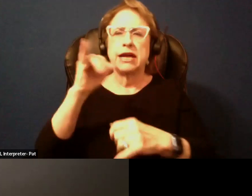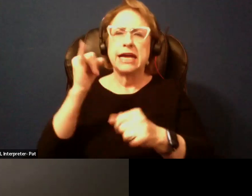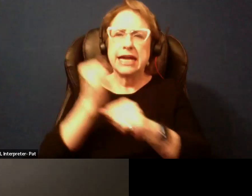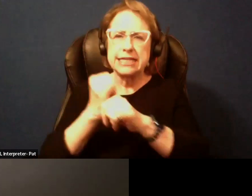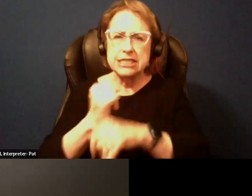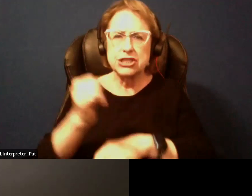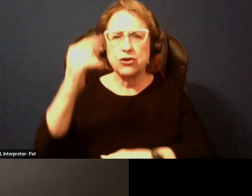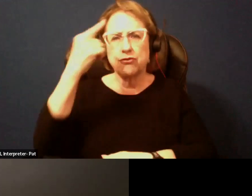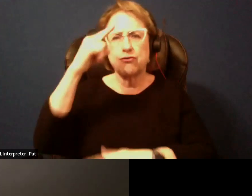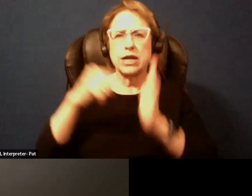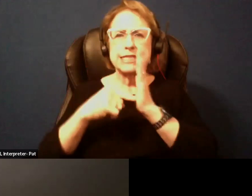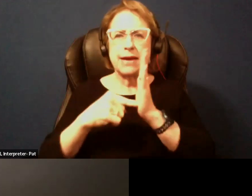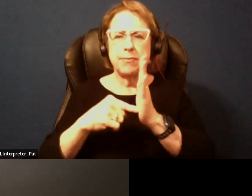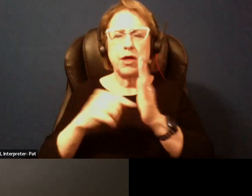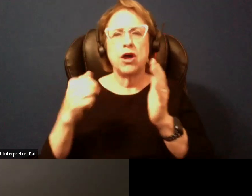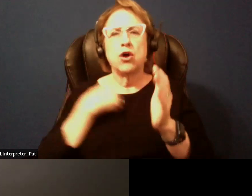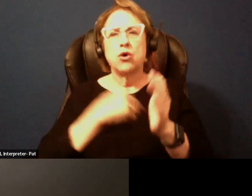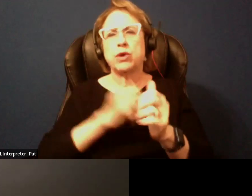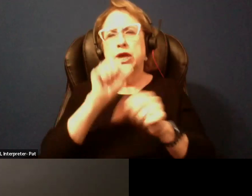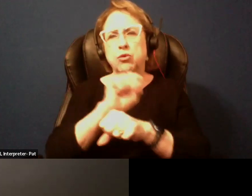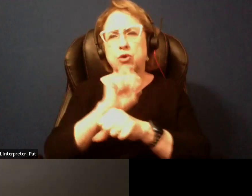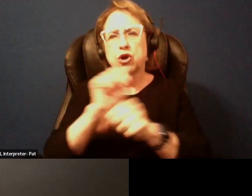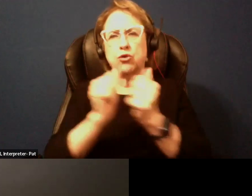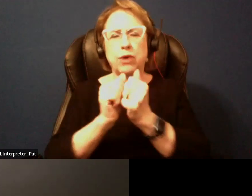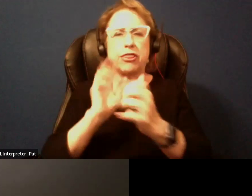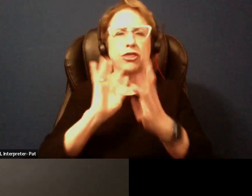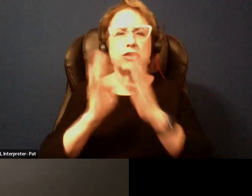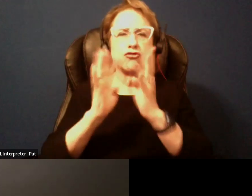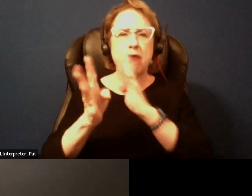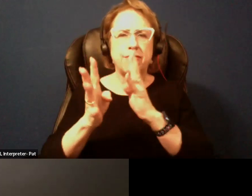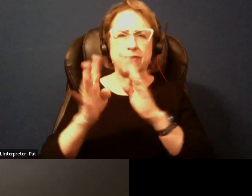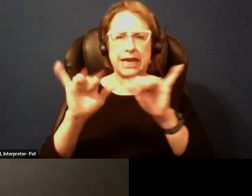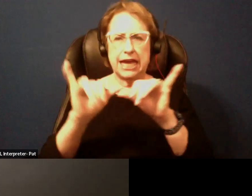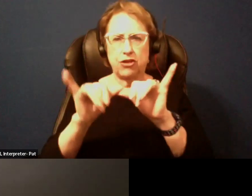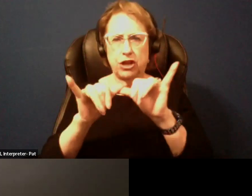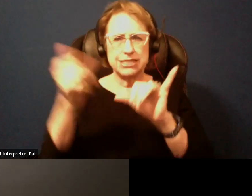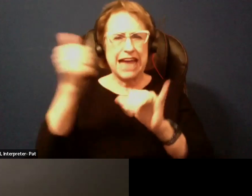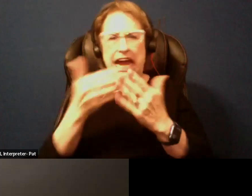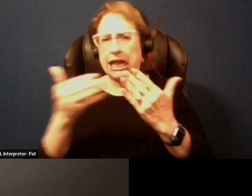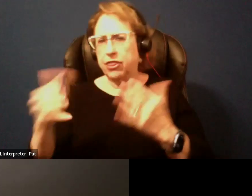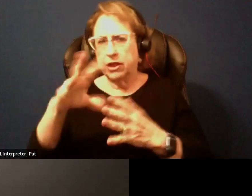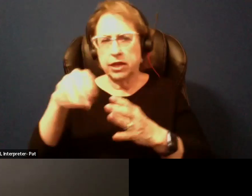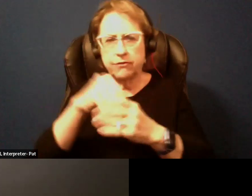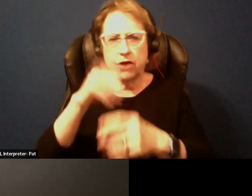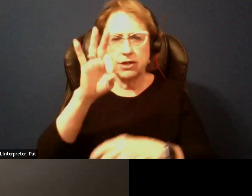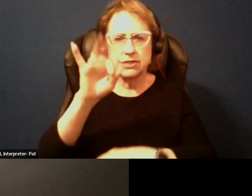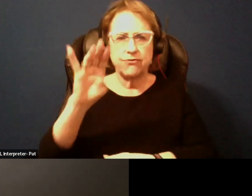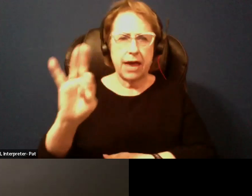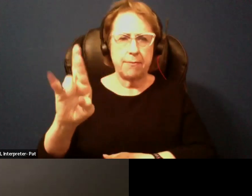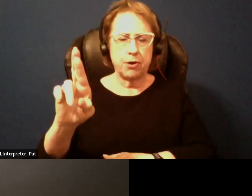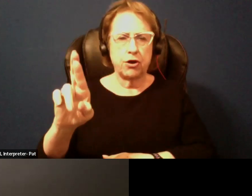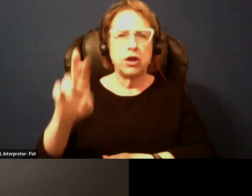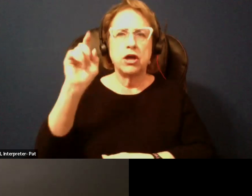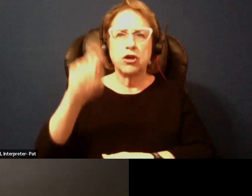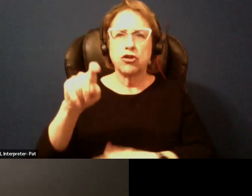so anybody involved with anything that involves fiber they should contact the FOA and we're happy